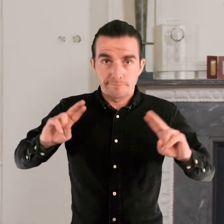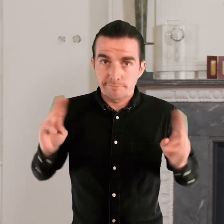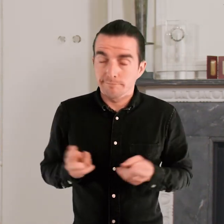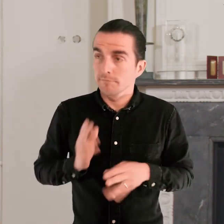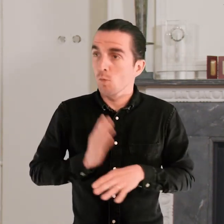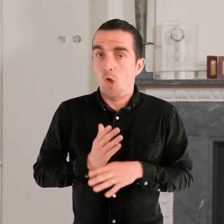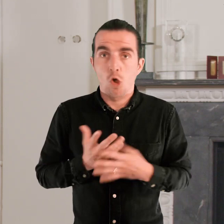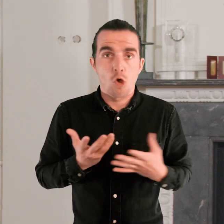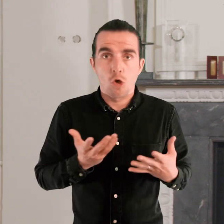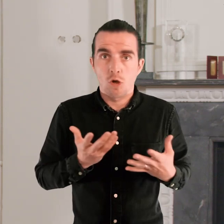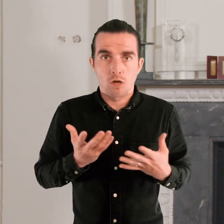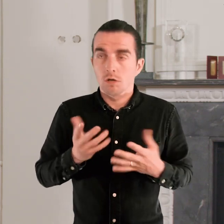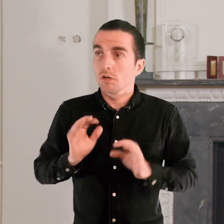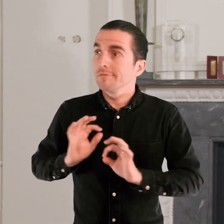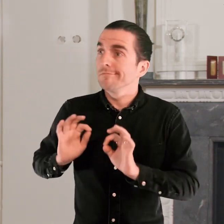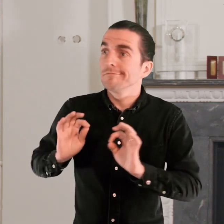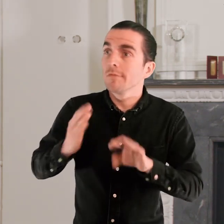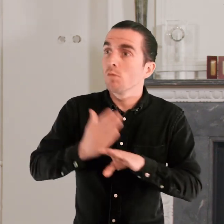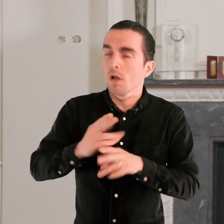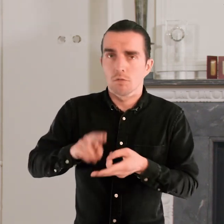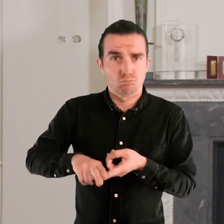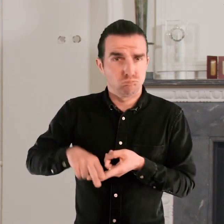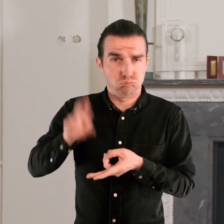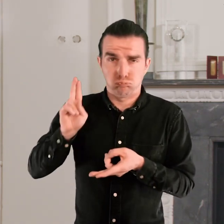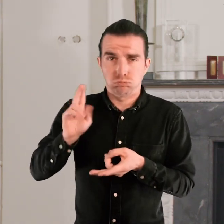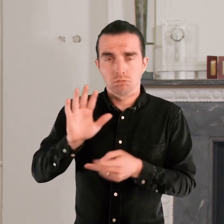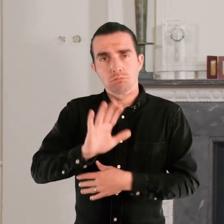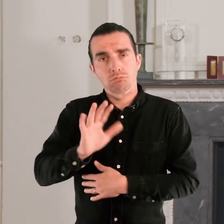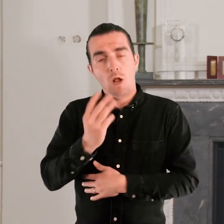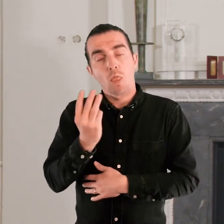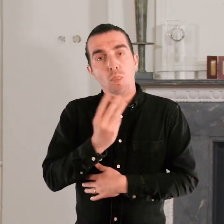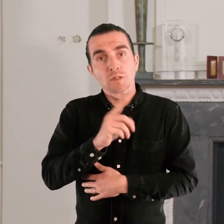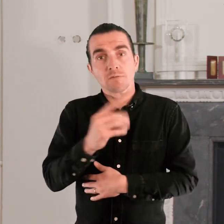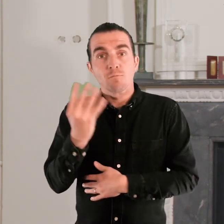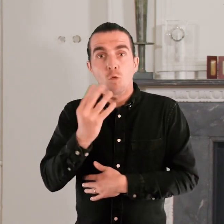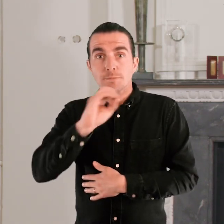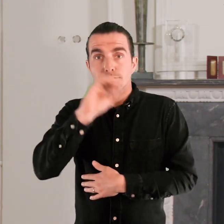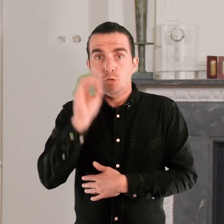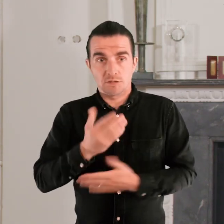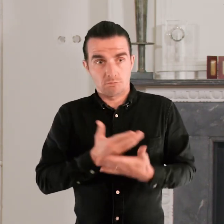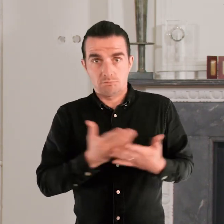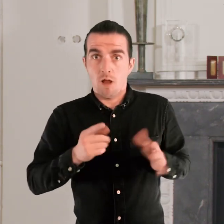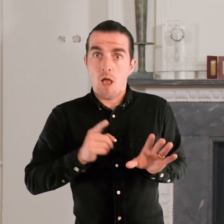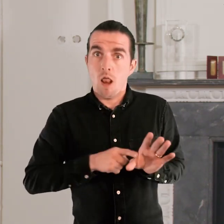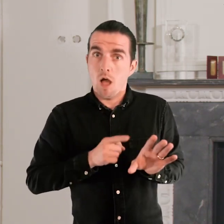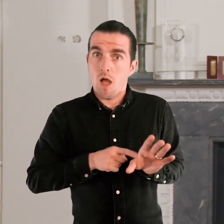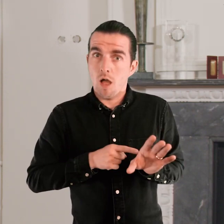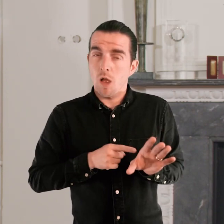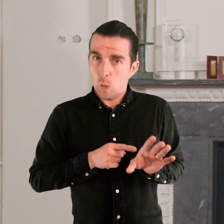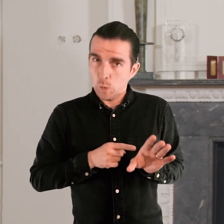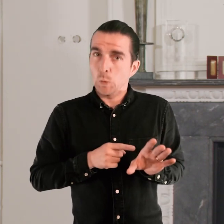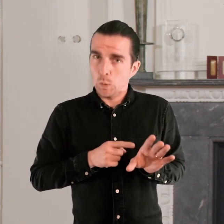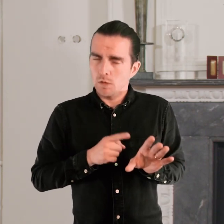The unemployment rate is running at about 13-14% for the young. Interestingly enough,